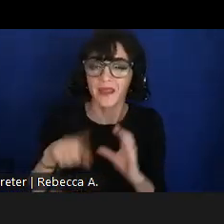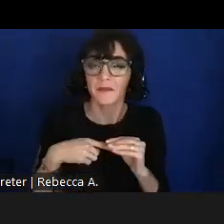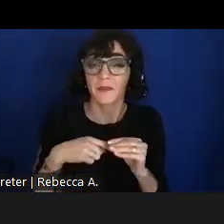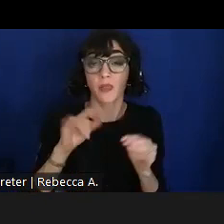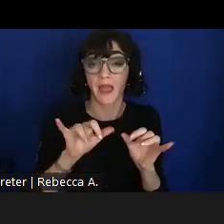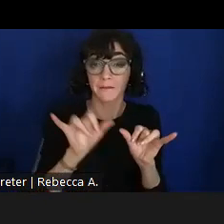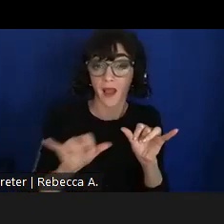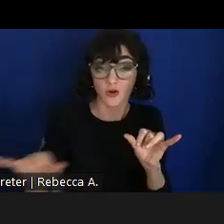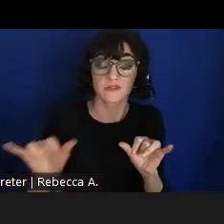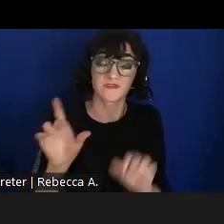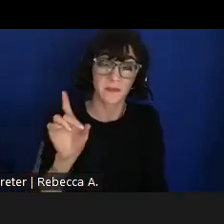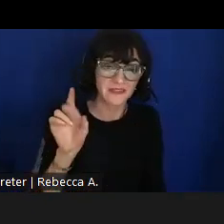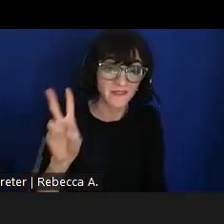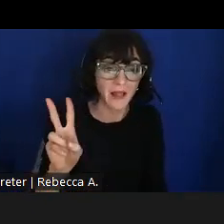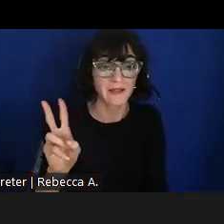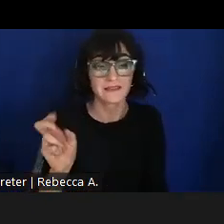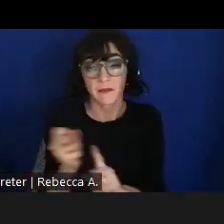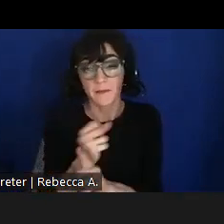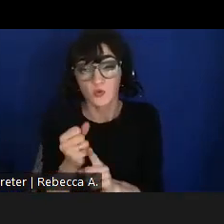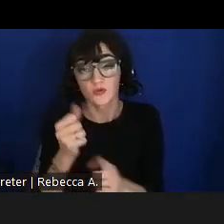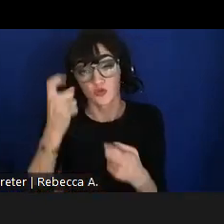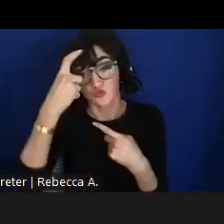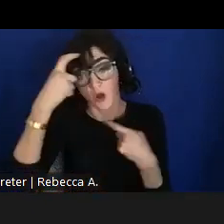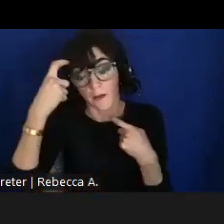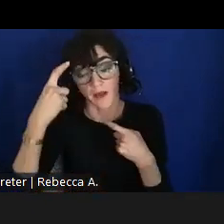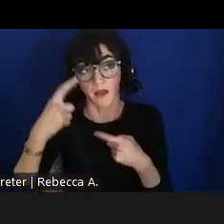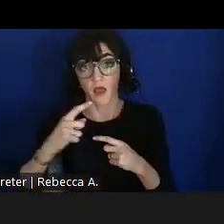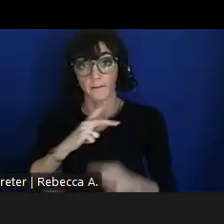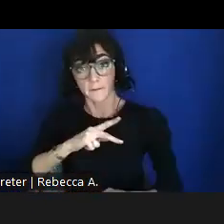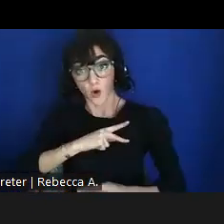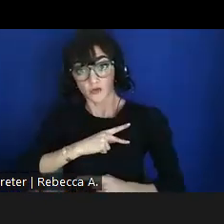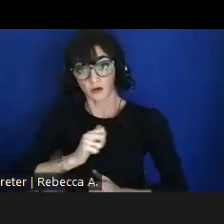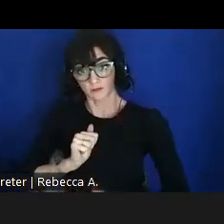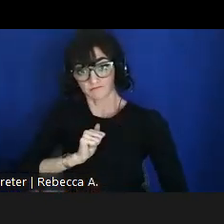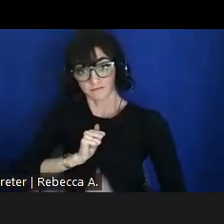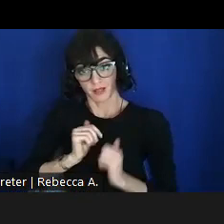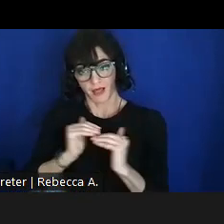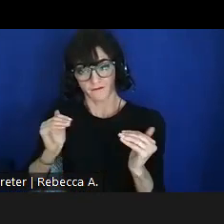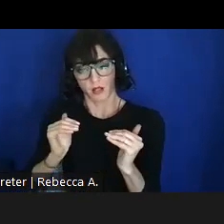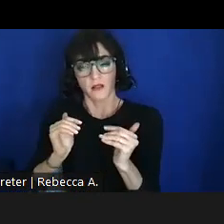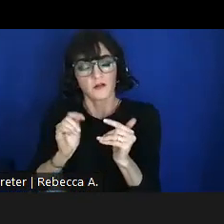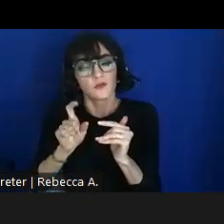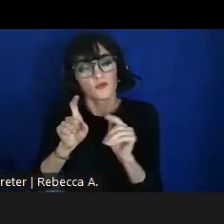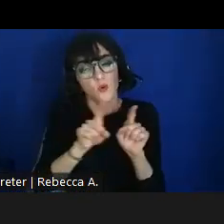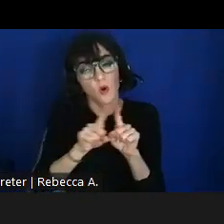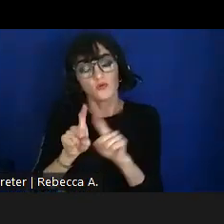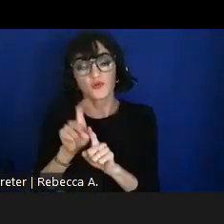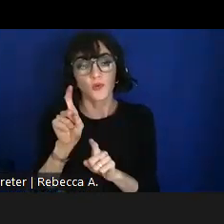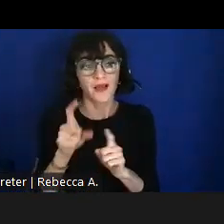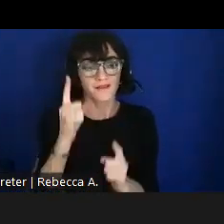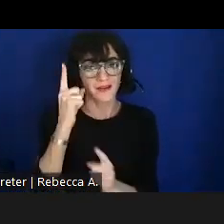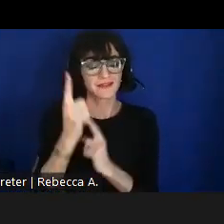on the personal level we also have to think about all the different um ways that power